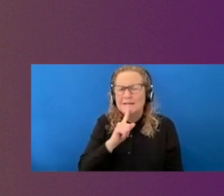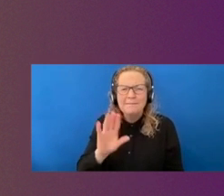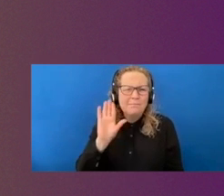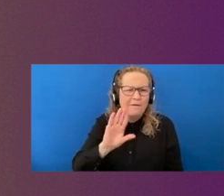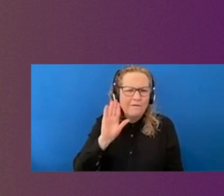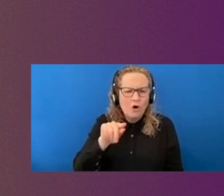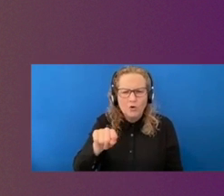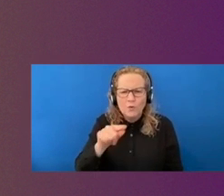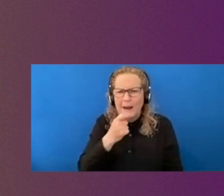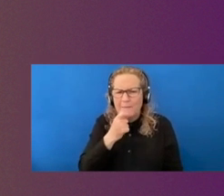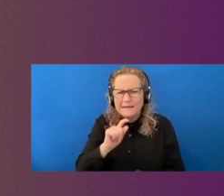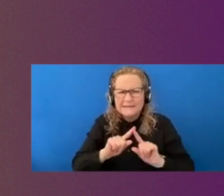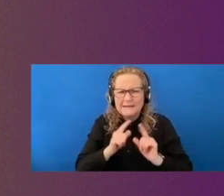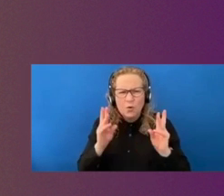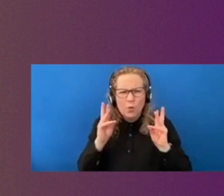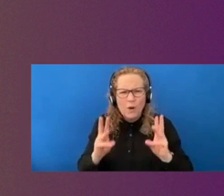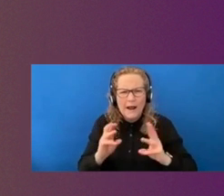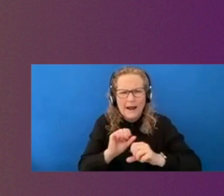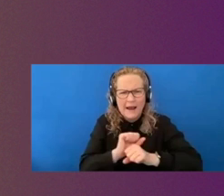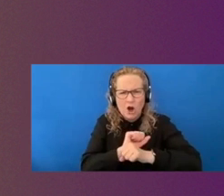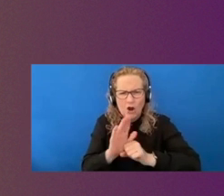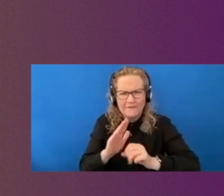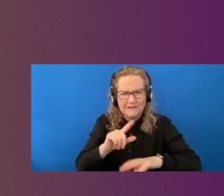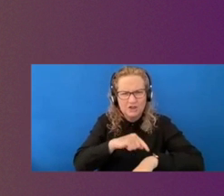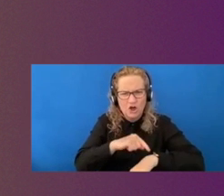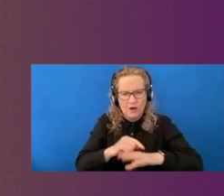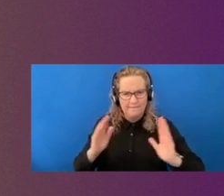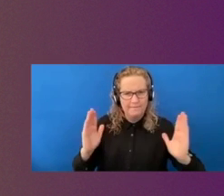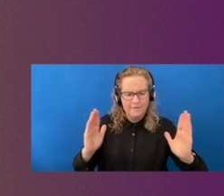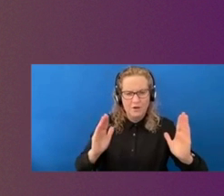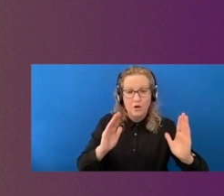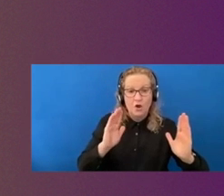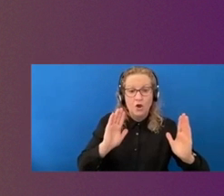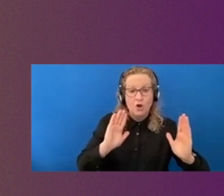the course of the pandemic to most people instead of decreasing your workload you've actually